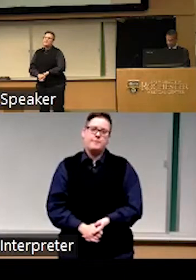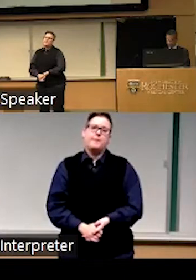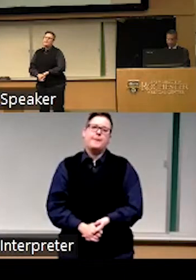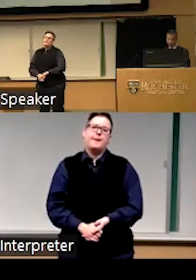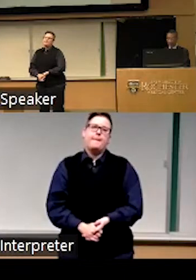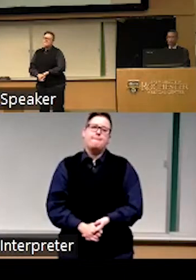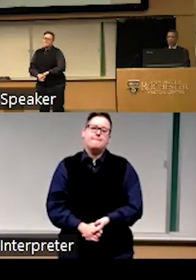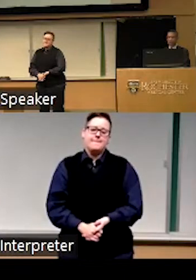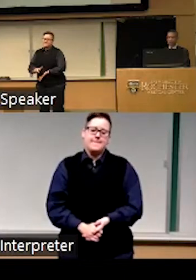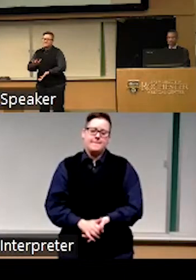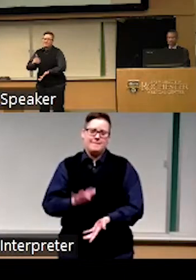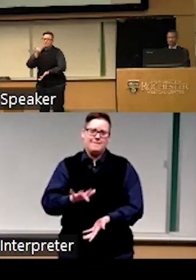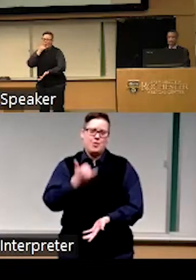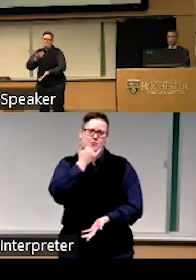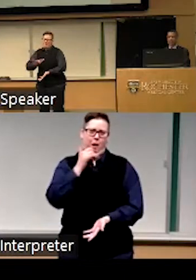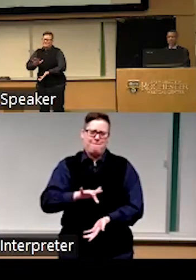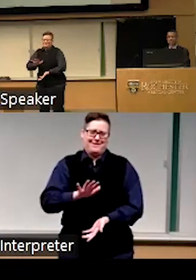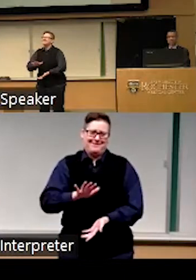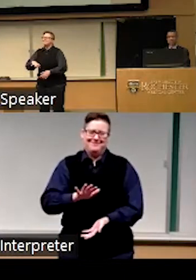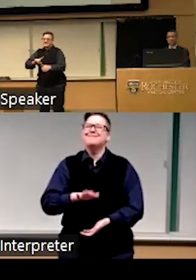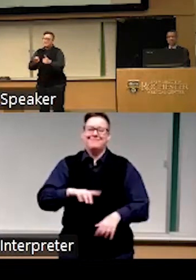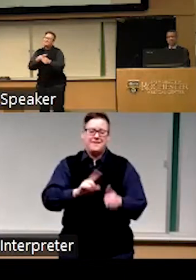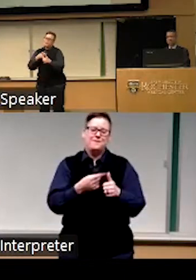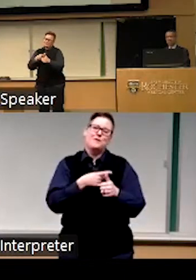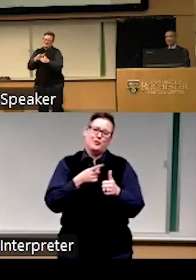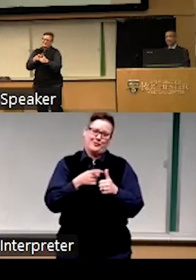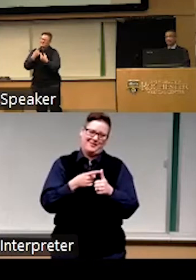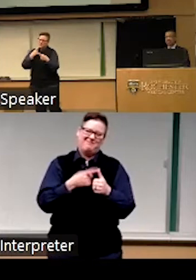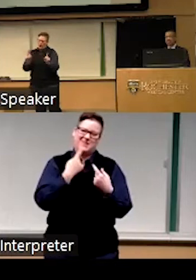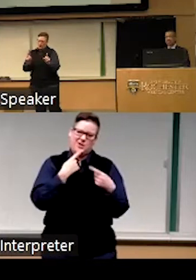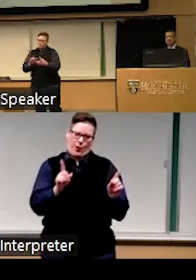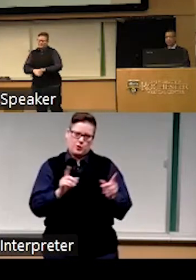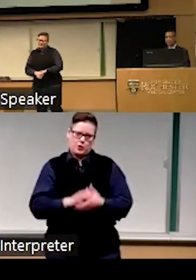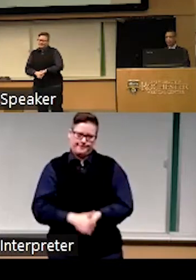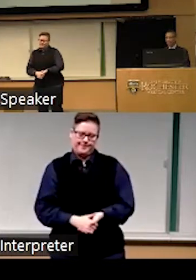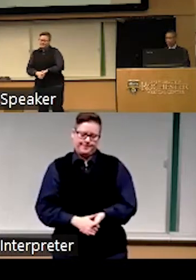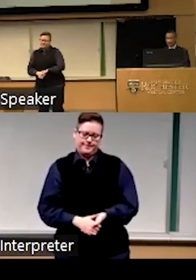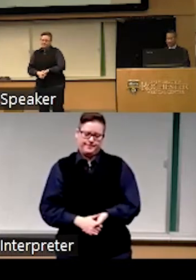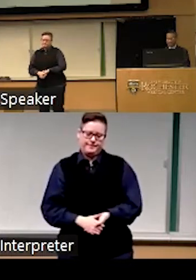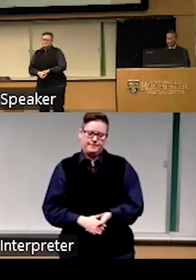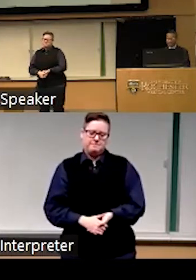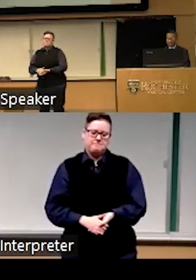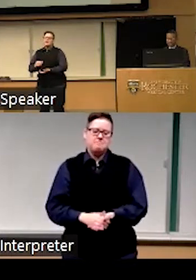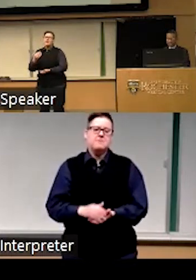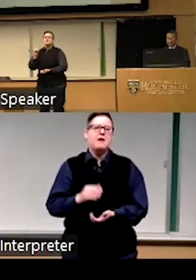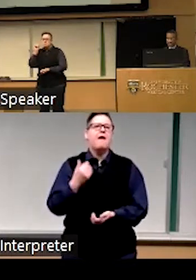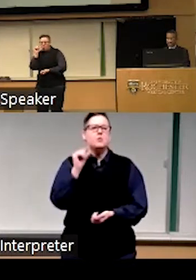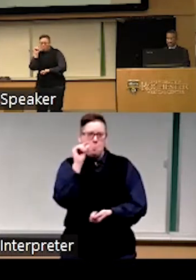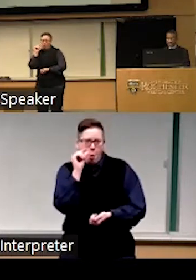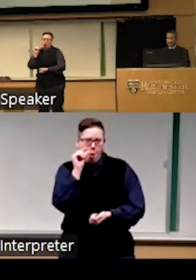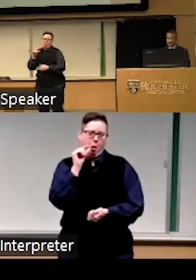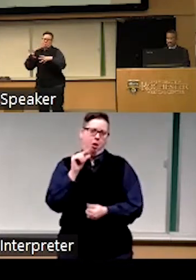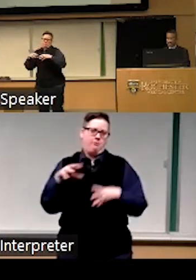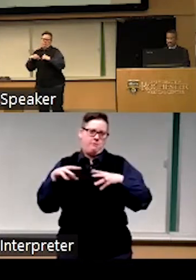the wrong wrong button uh first uh just a disclosure um I have a minor uh stock position